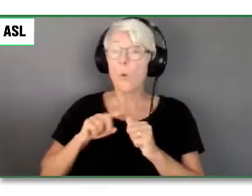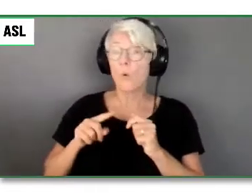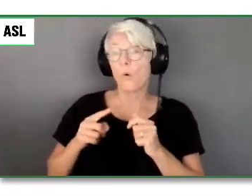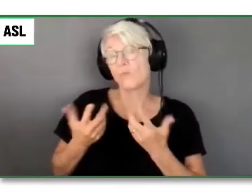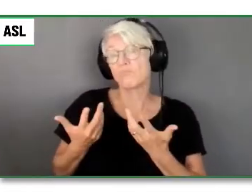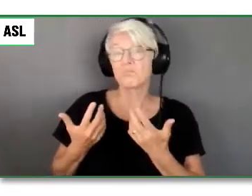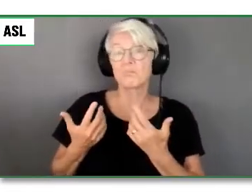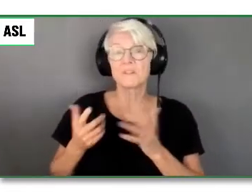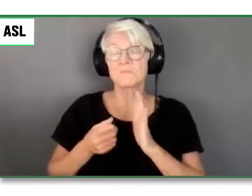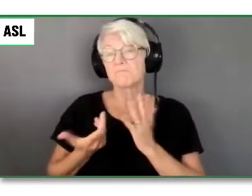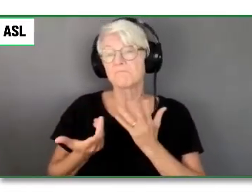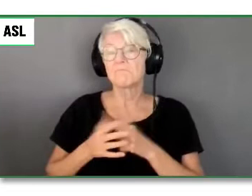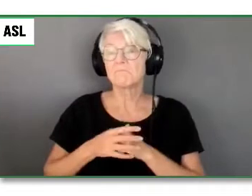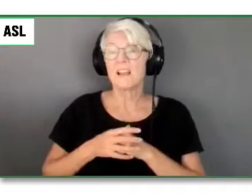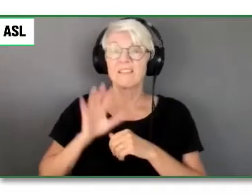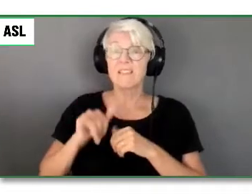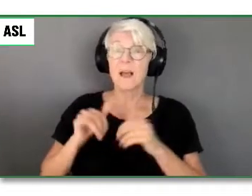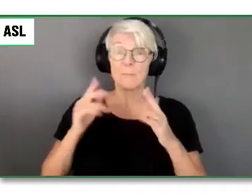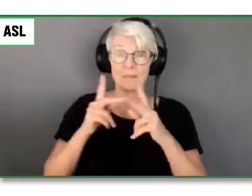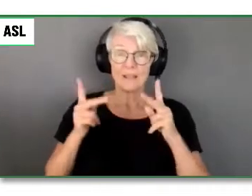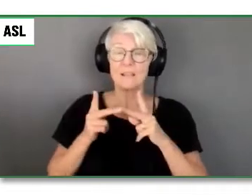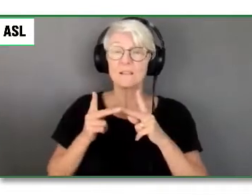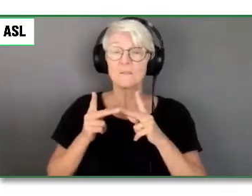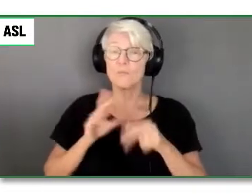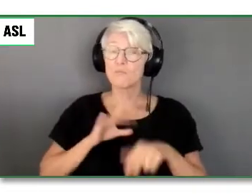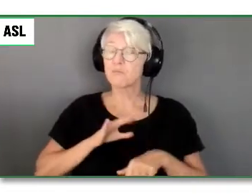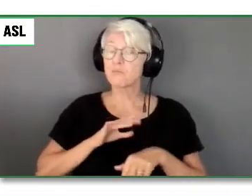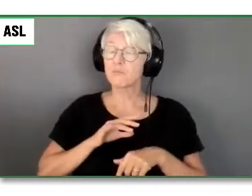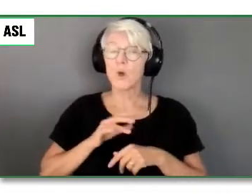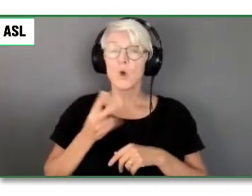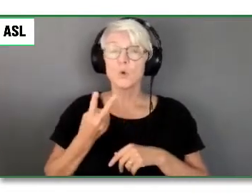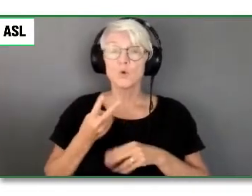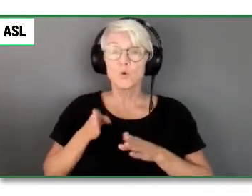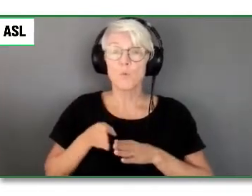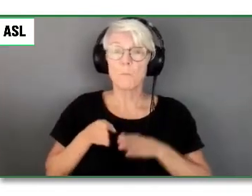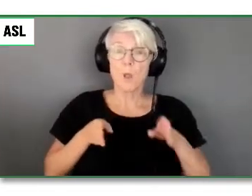It's at least two blocks away from where the on it bus stops